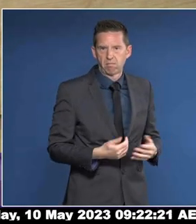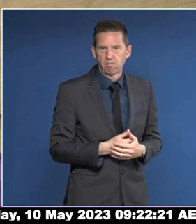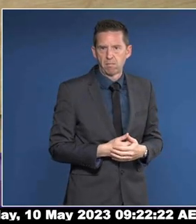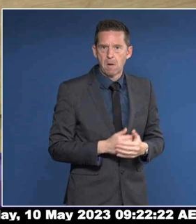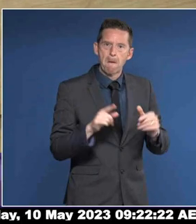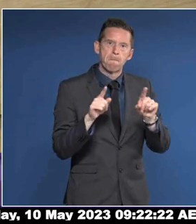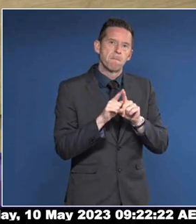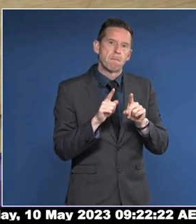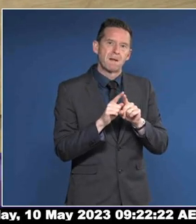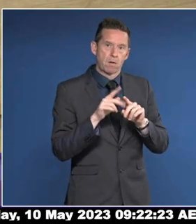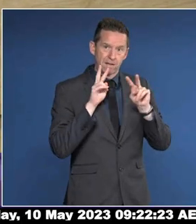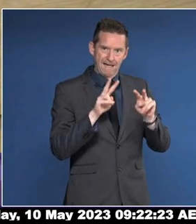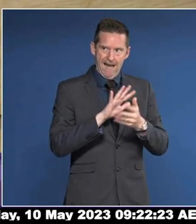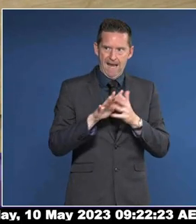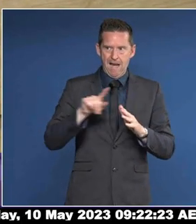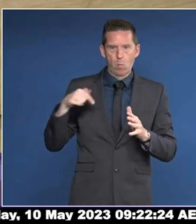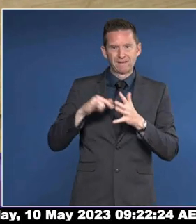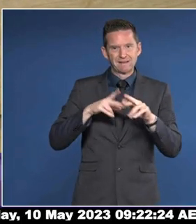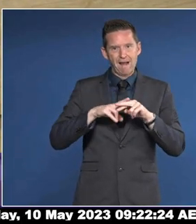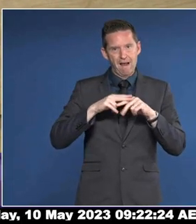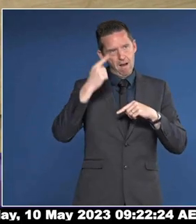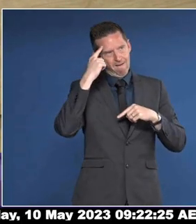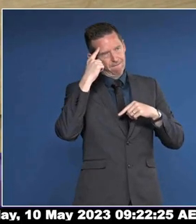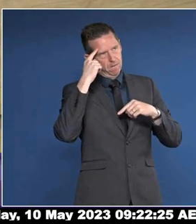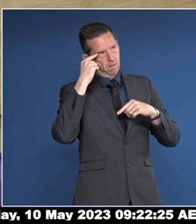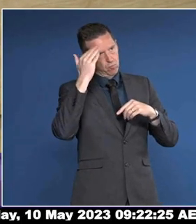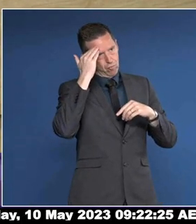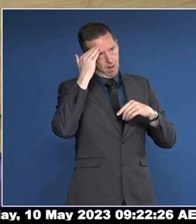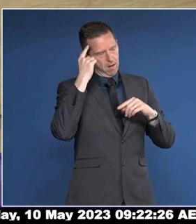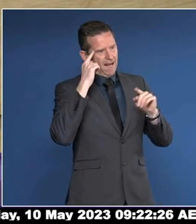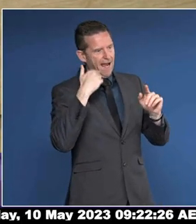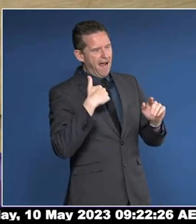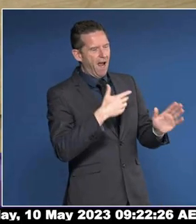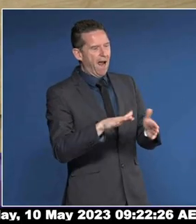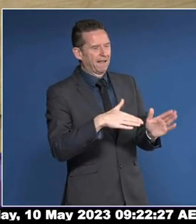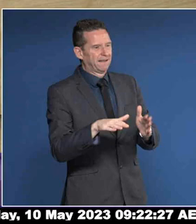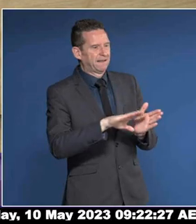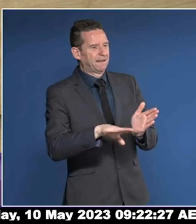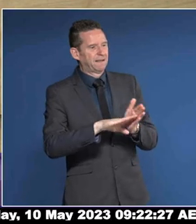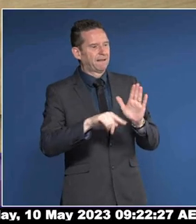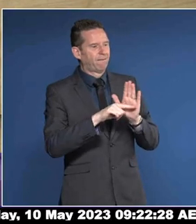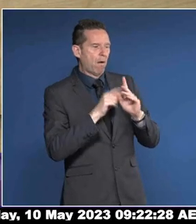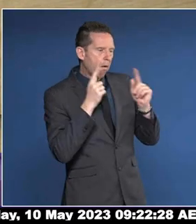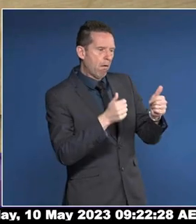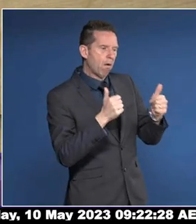unconscious bias operates, is to minimise the negative or dangerous factors. Do you agree with that?